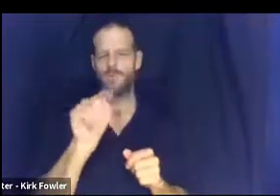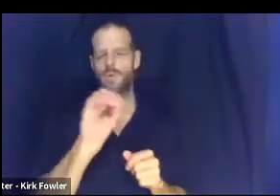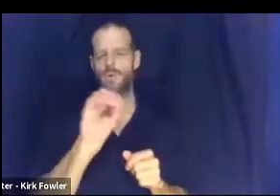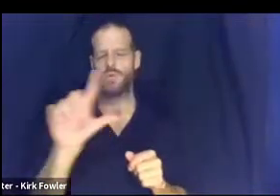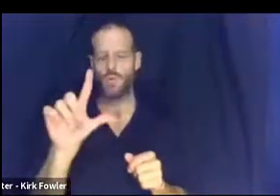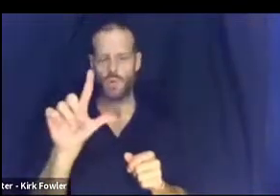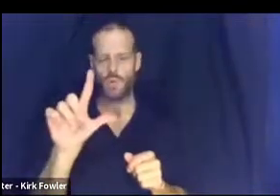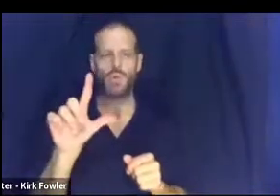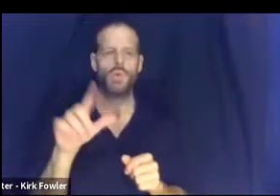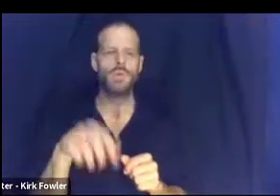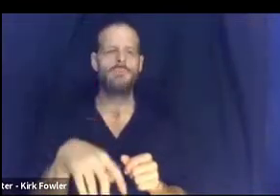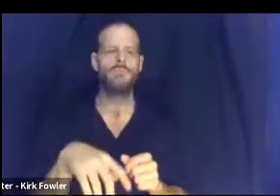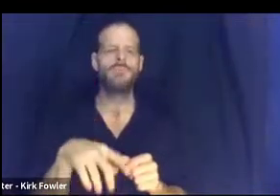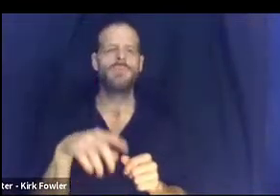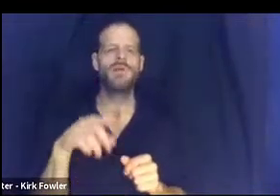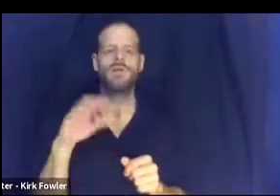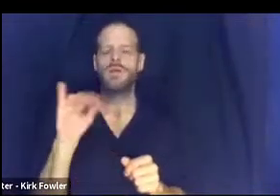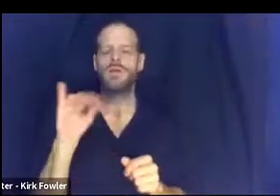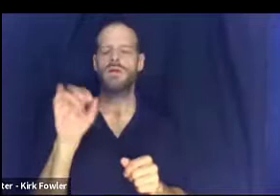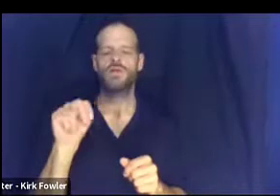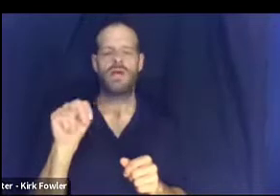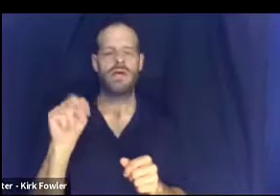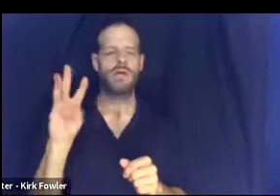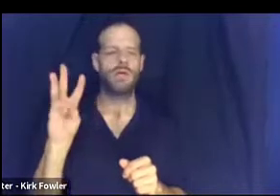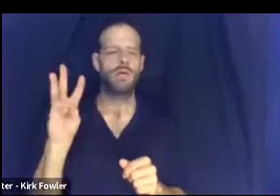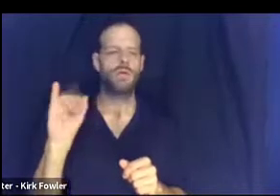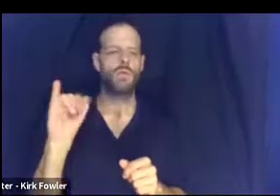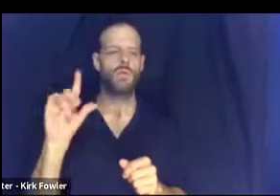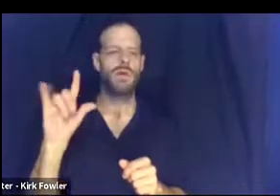that Jen Willis, the coordinator from the Maryland Deaf Blind Project